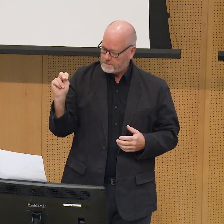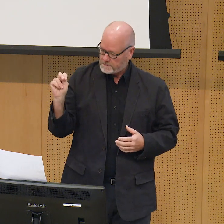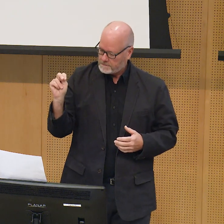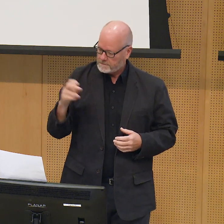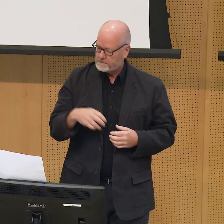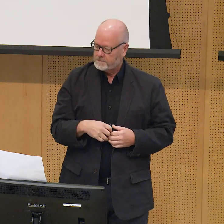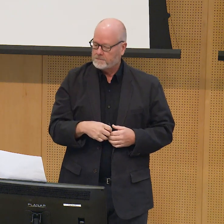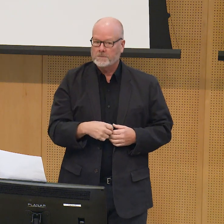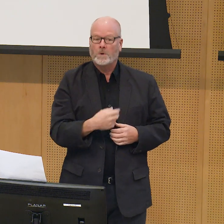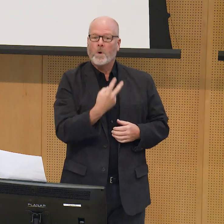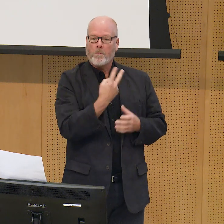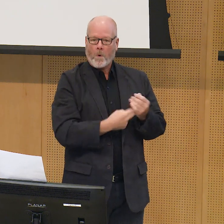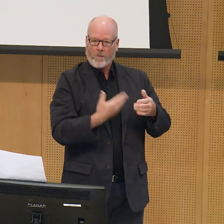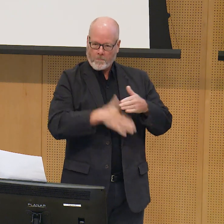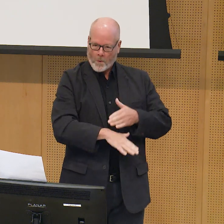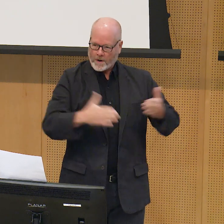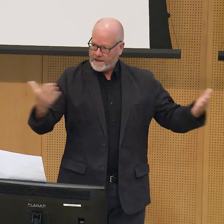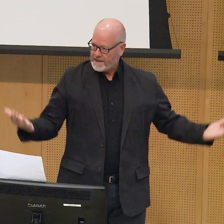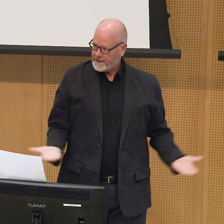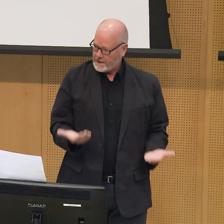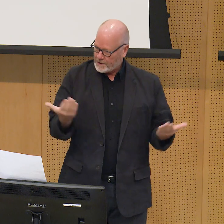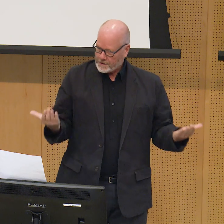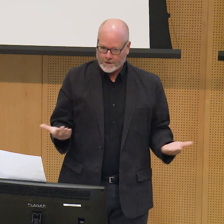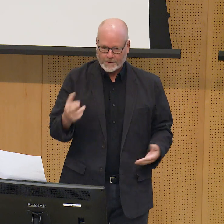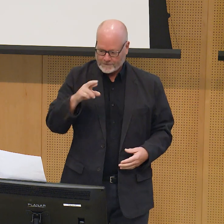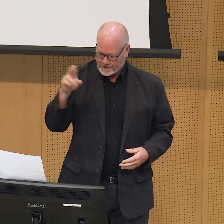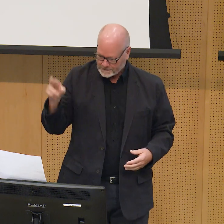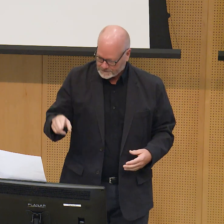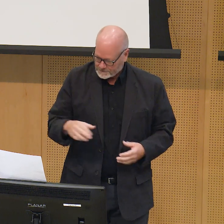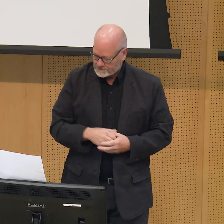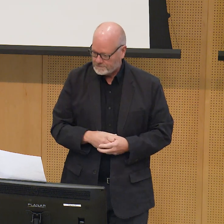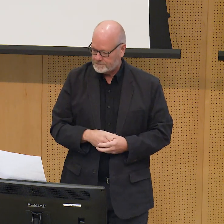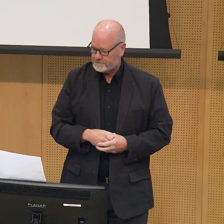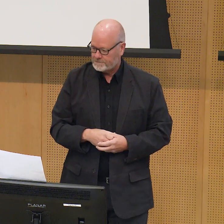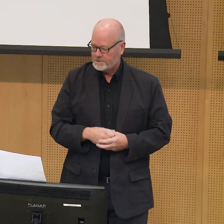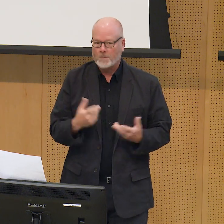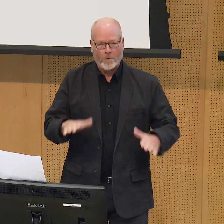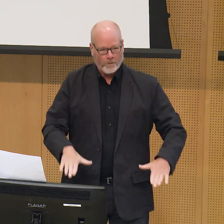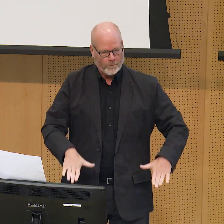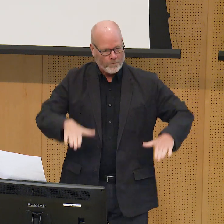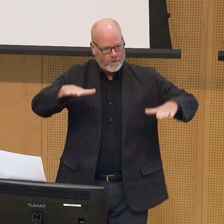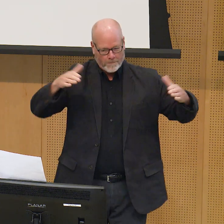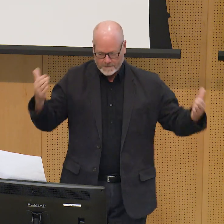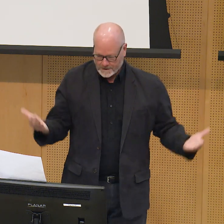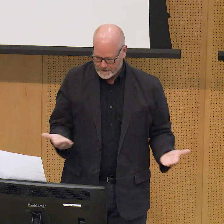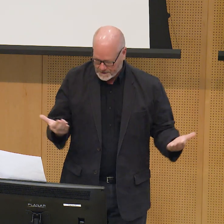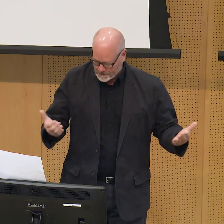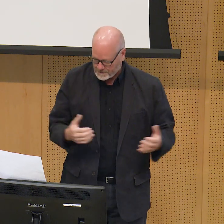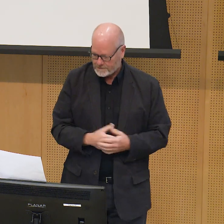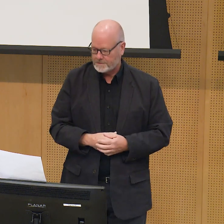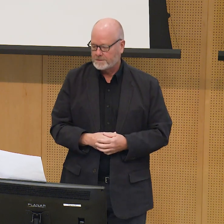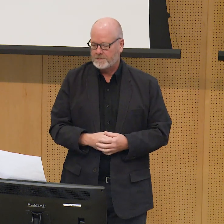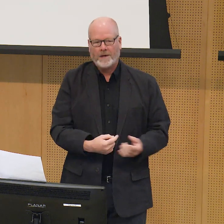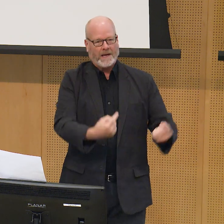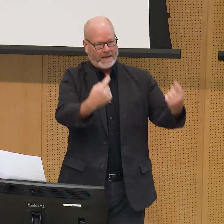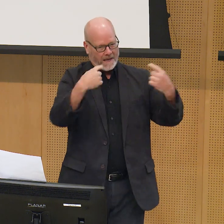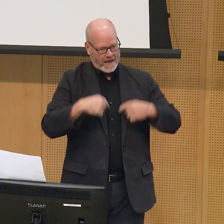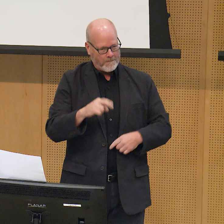Dan and I have a lot in common. We were both born here in Rochester, grew up here in Rochester.